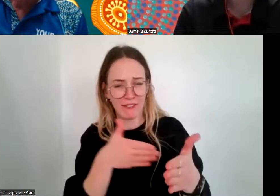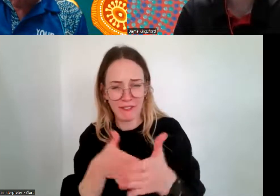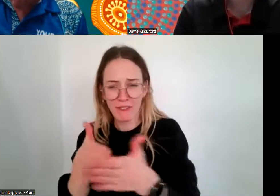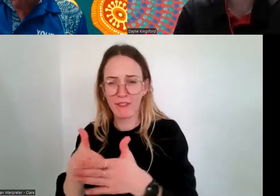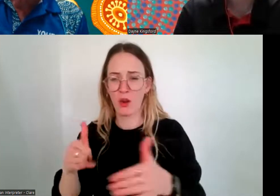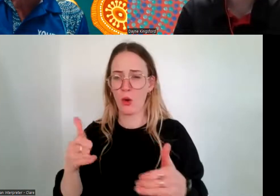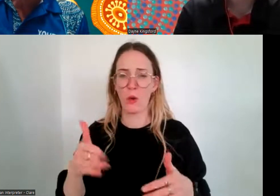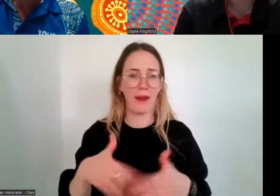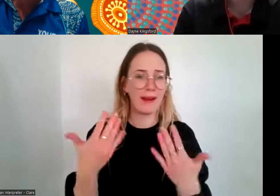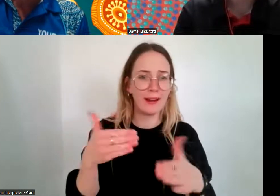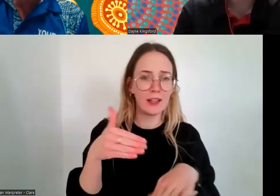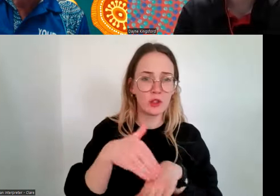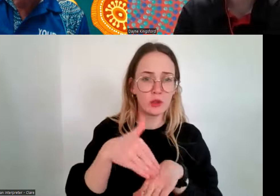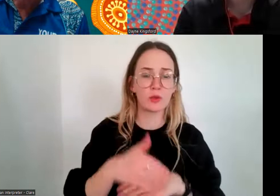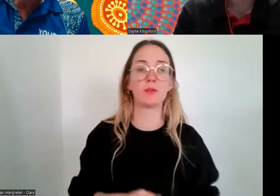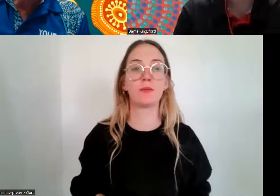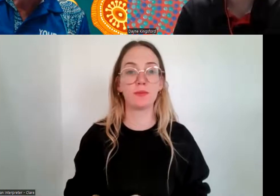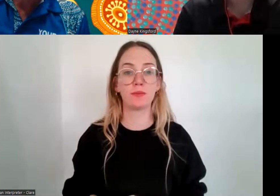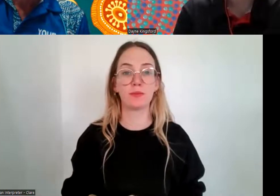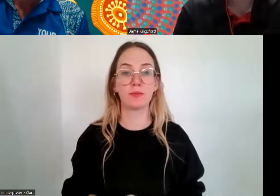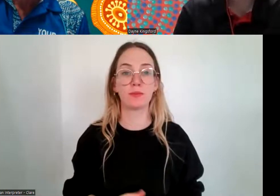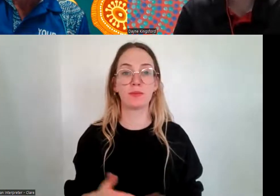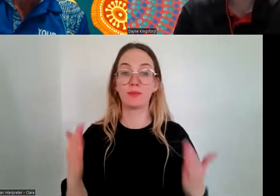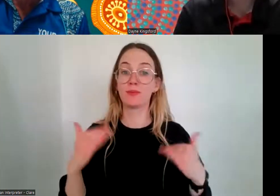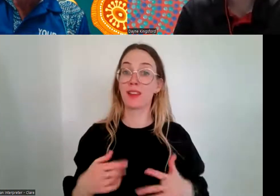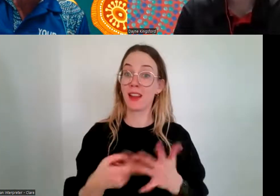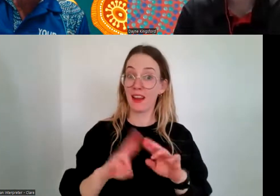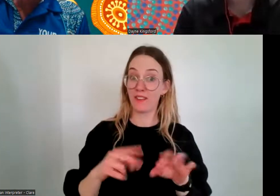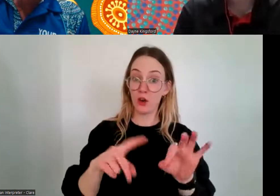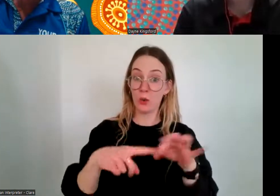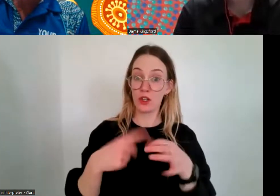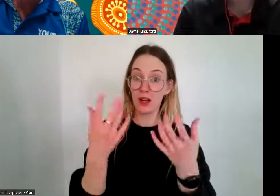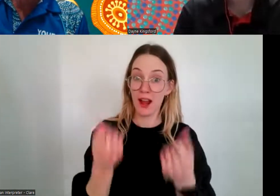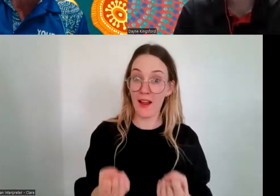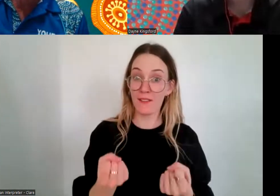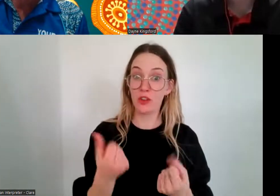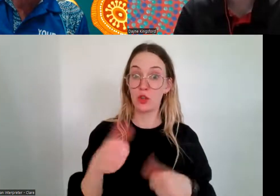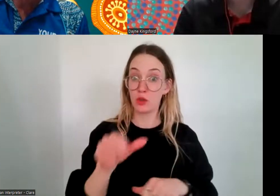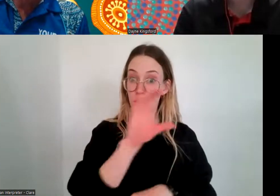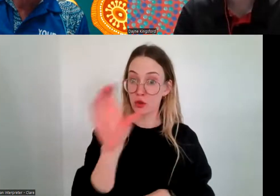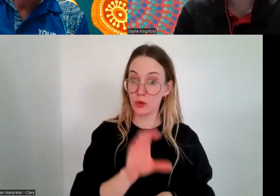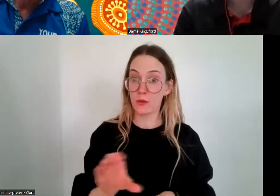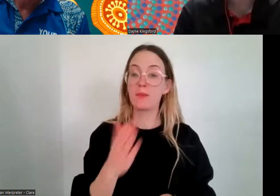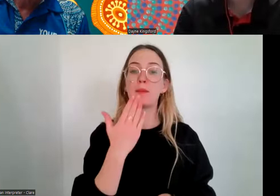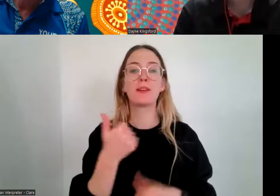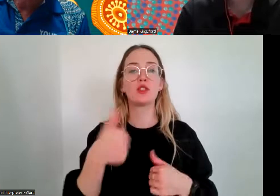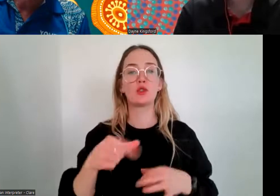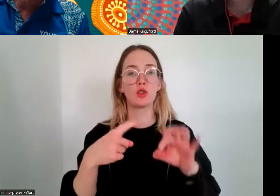For questions, on Zoom, please use the Q & A function to ask questions. Please don't use the